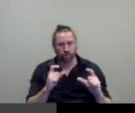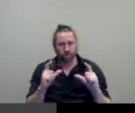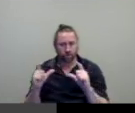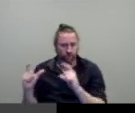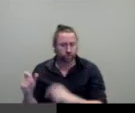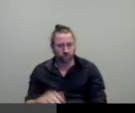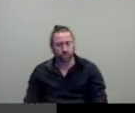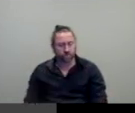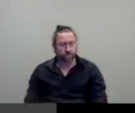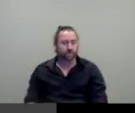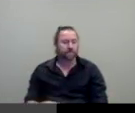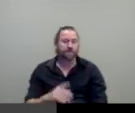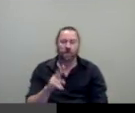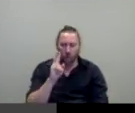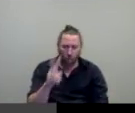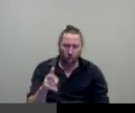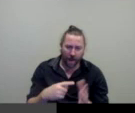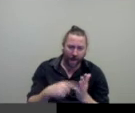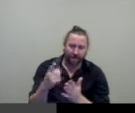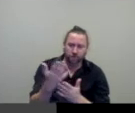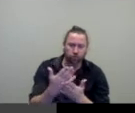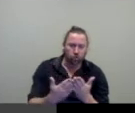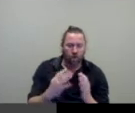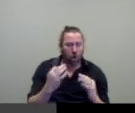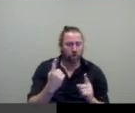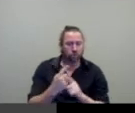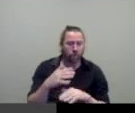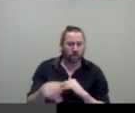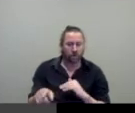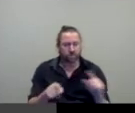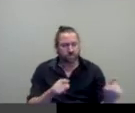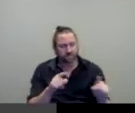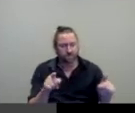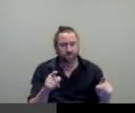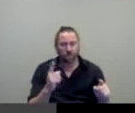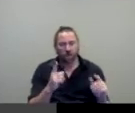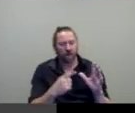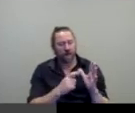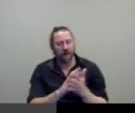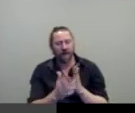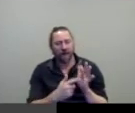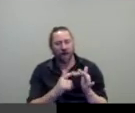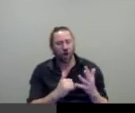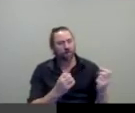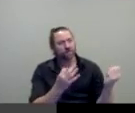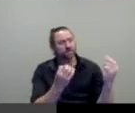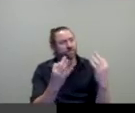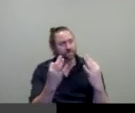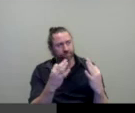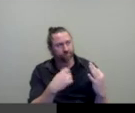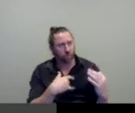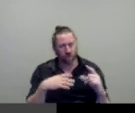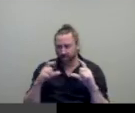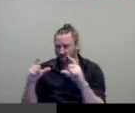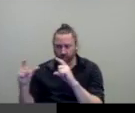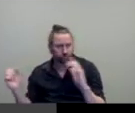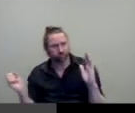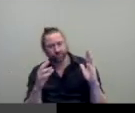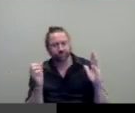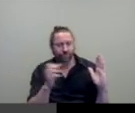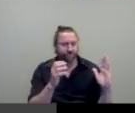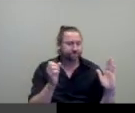overlooked stories absences in the archive and the anonymous lives of institutionalized women